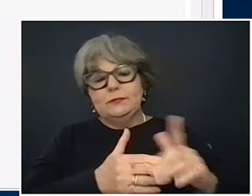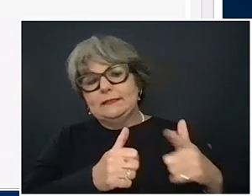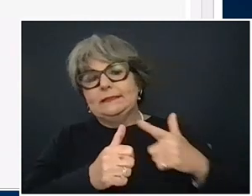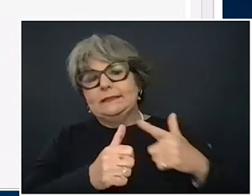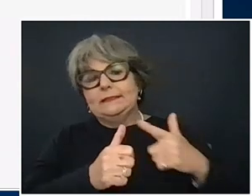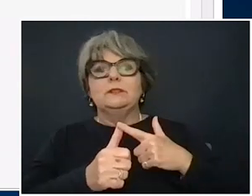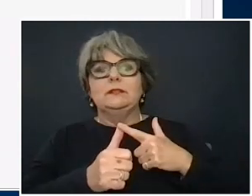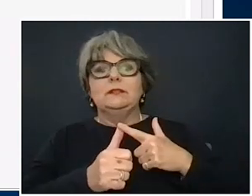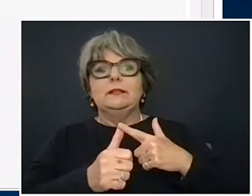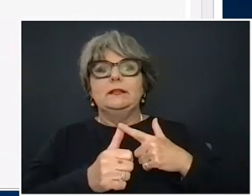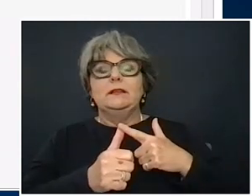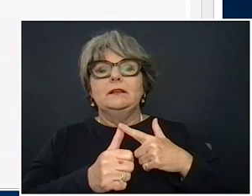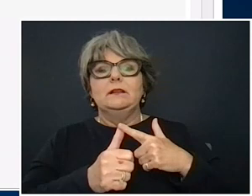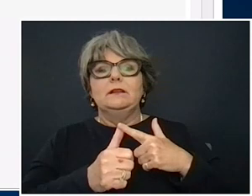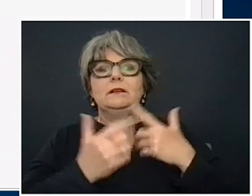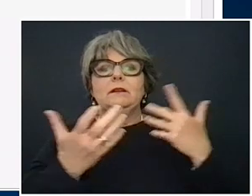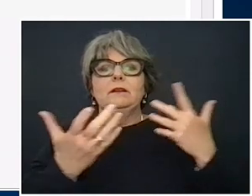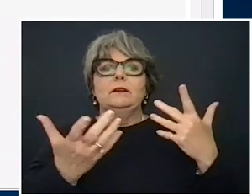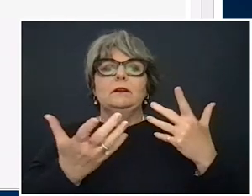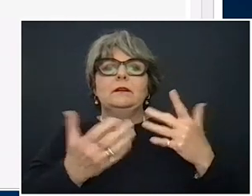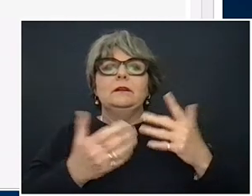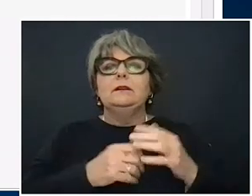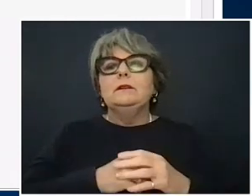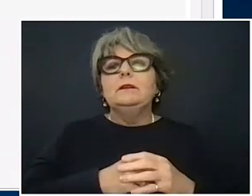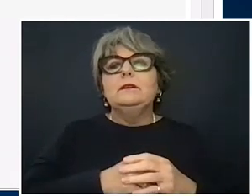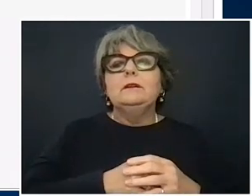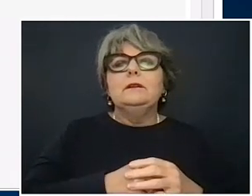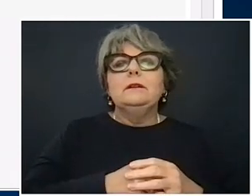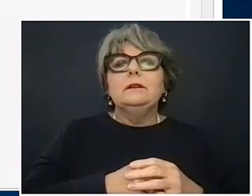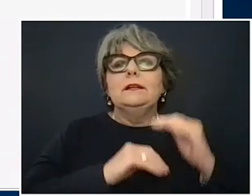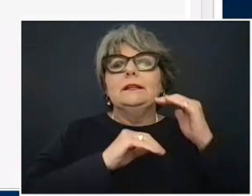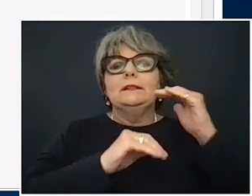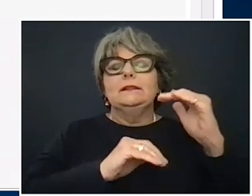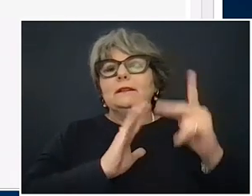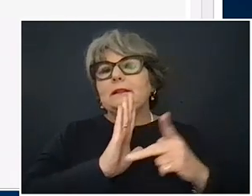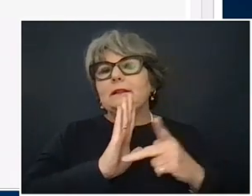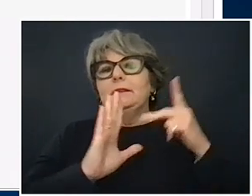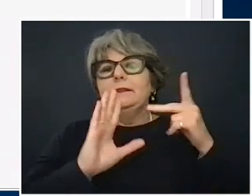So the proposal was that they would be limited to double the number of schools that they had prior to getting recognition.